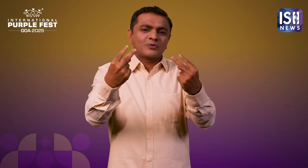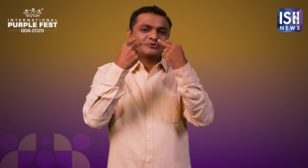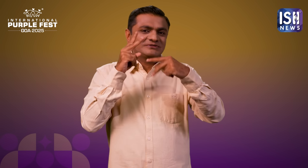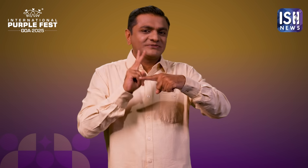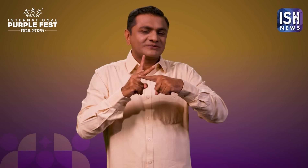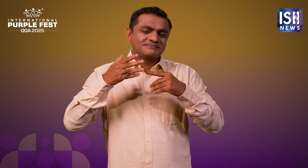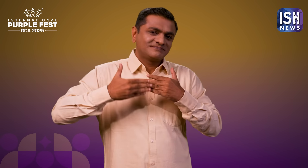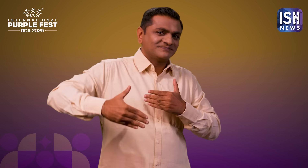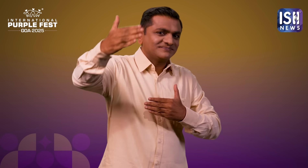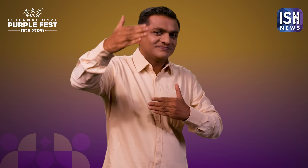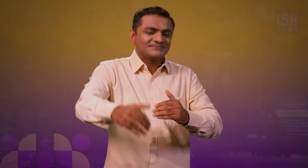Keep watching!